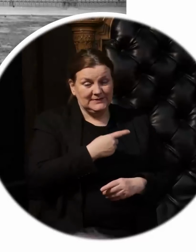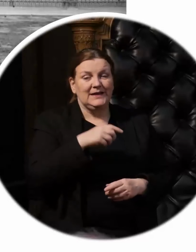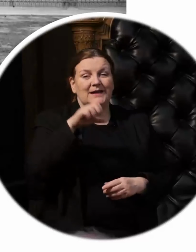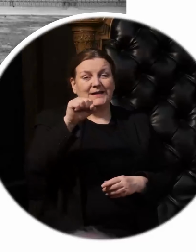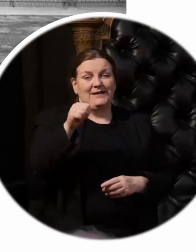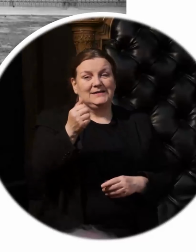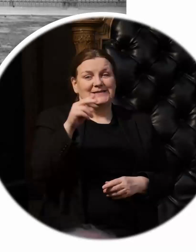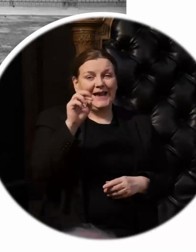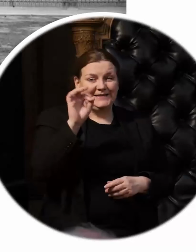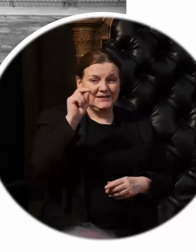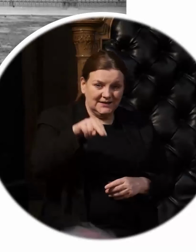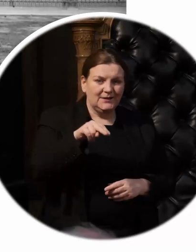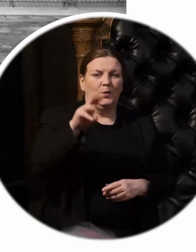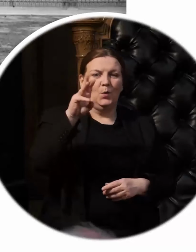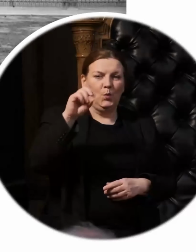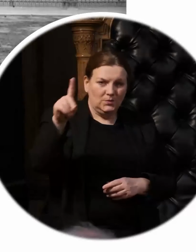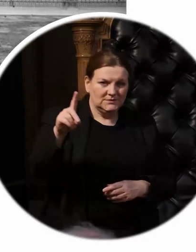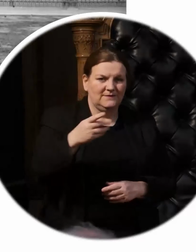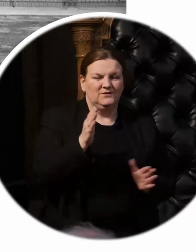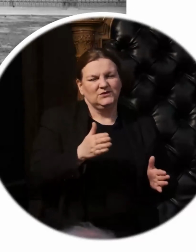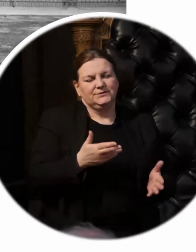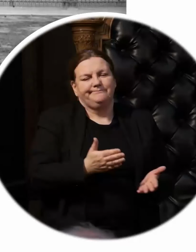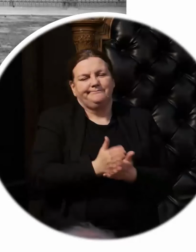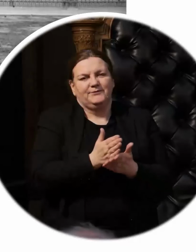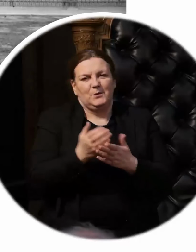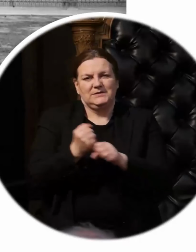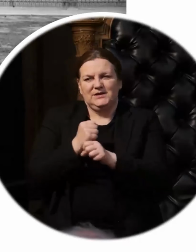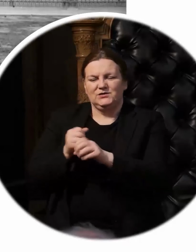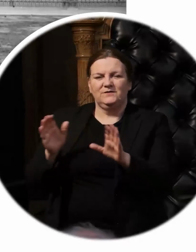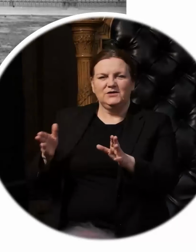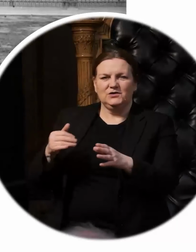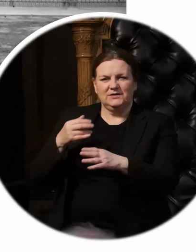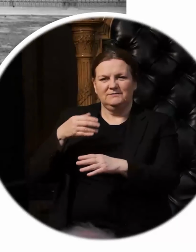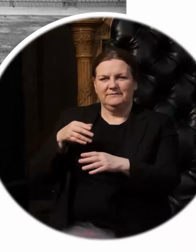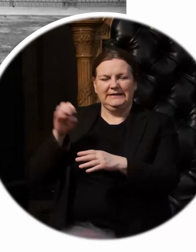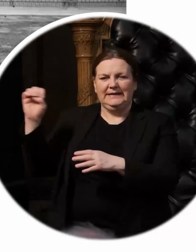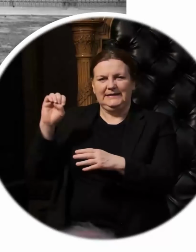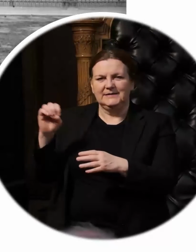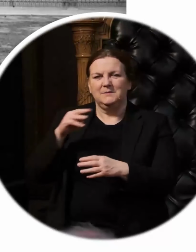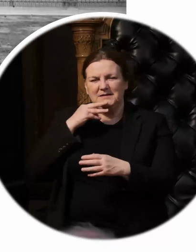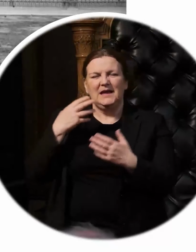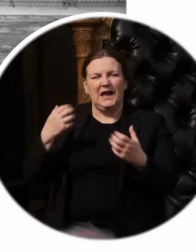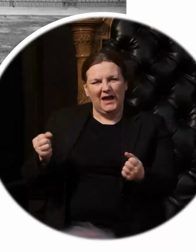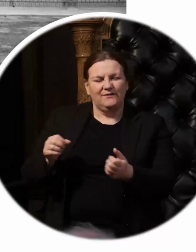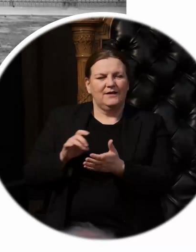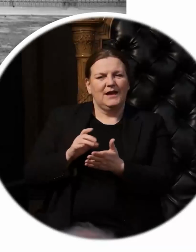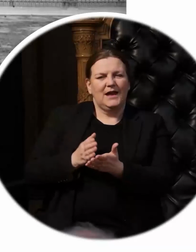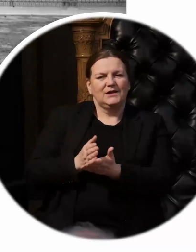Sancton Wood had worked already on a lot of railway stations in England, so he kind of had a bit of a track record.